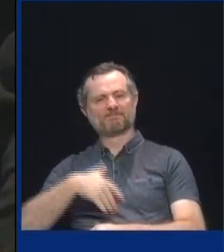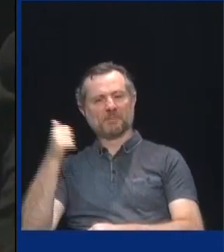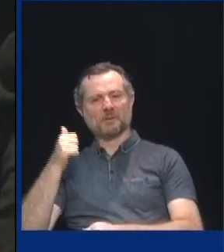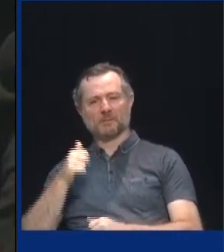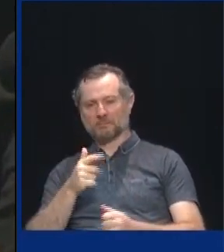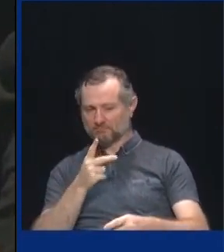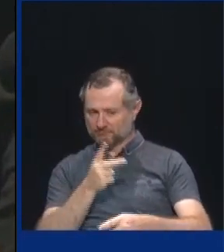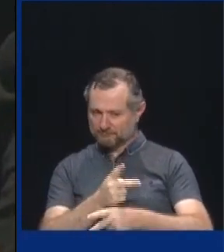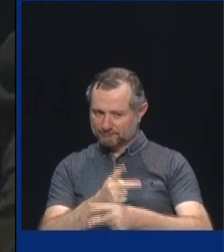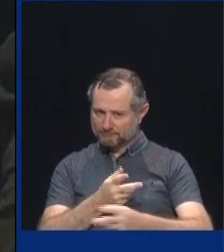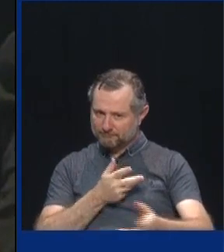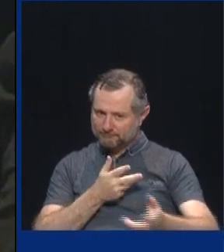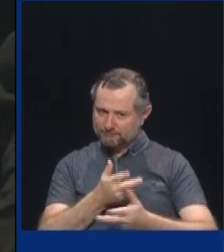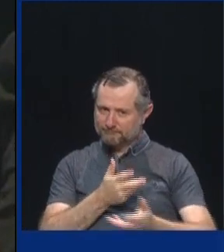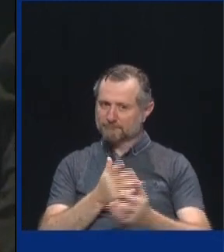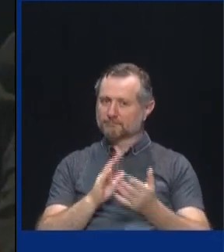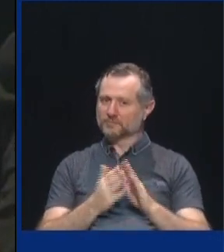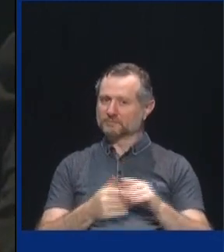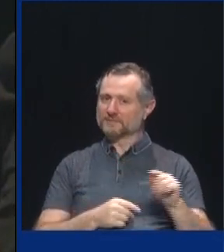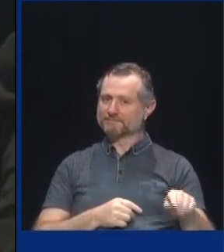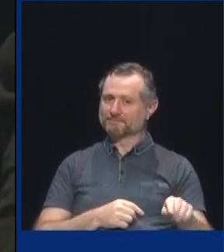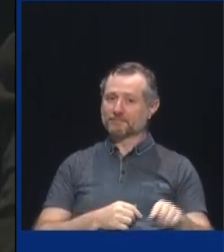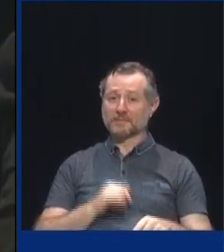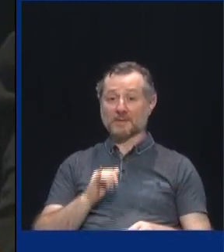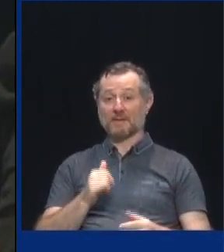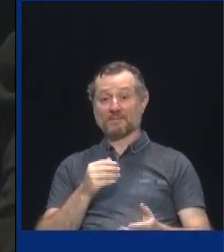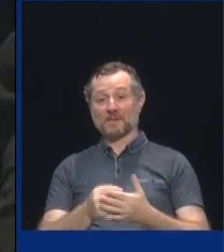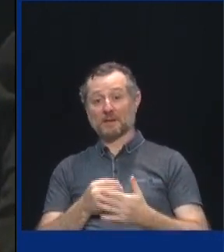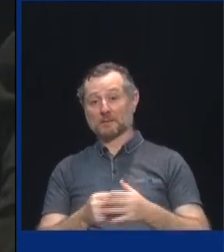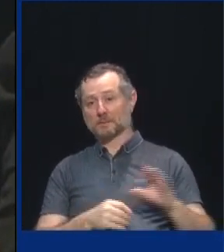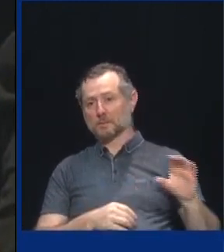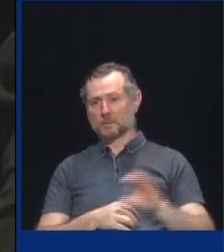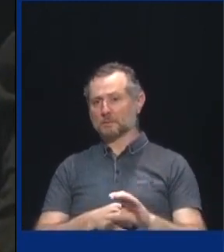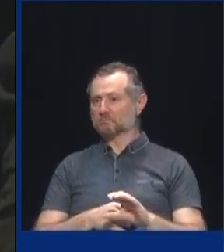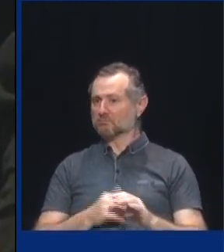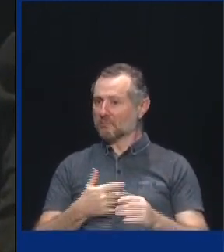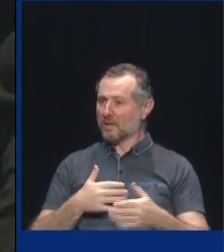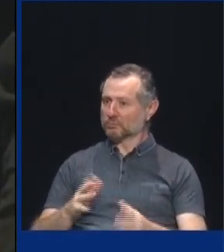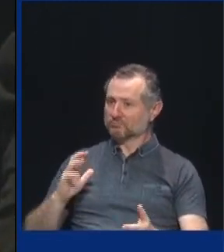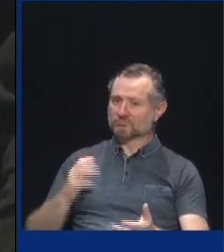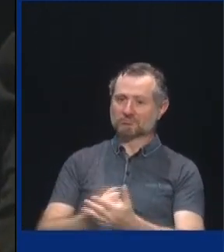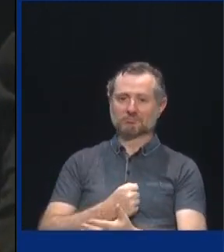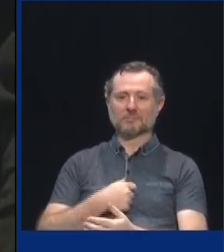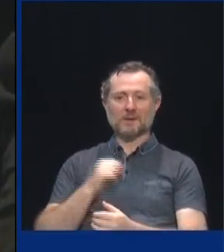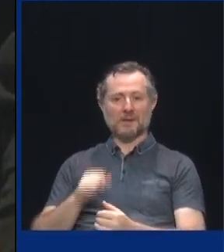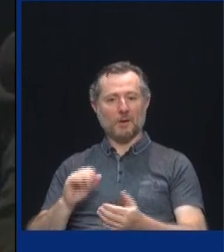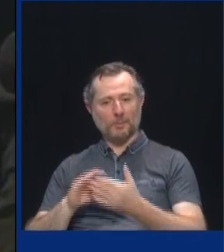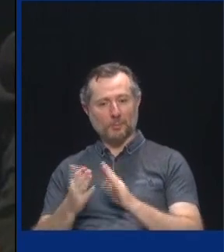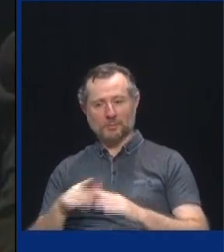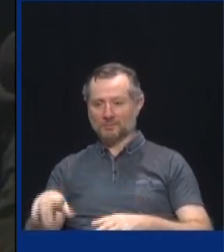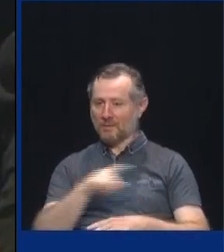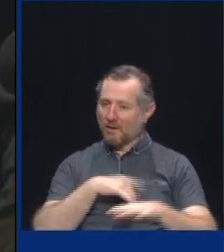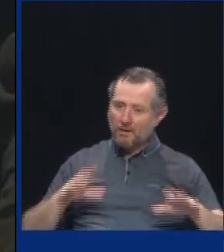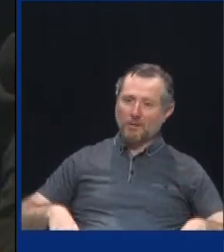AND I LEARNED, COMMUNITY IS BEST POSITIONED TO TAKE CARE OF COMMUNITY. AND THAT'S JUST WHAT THIS FUNDING IS GOING TO ALLOW.